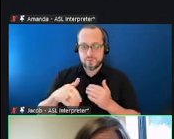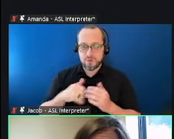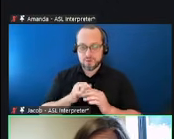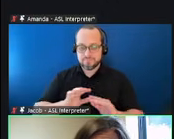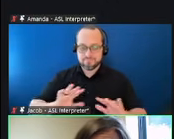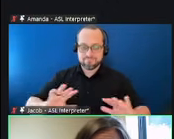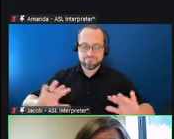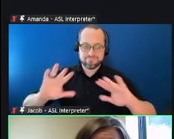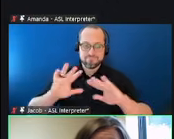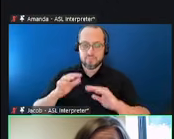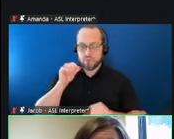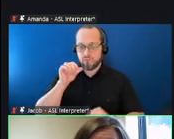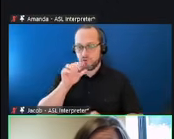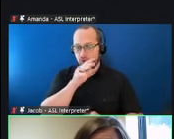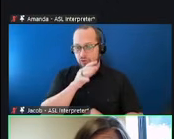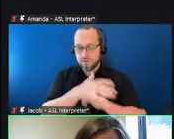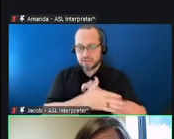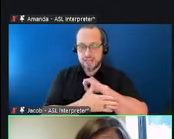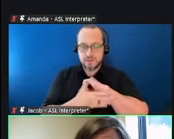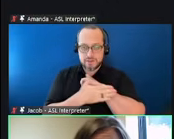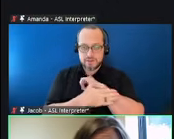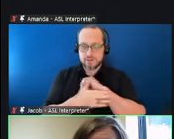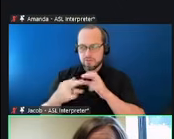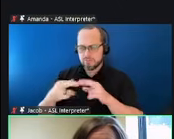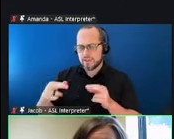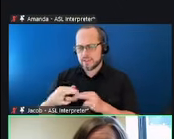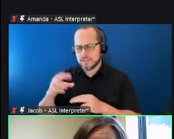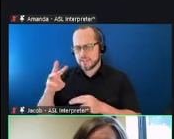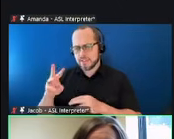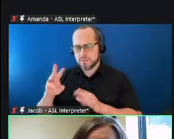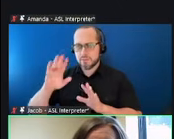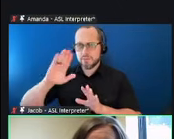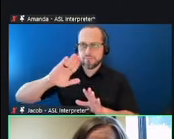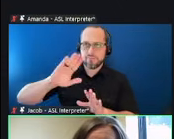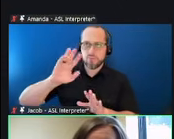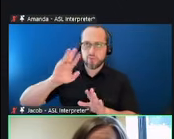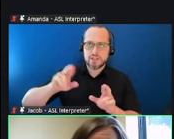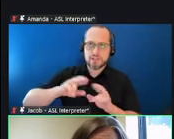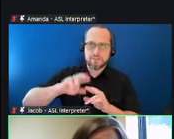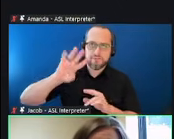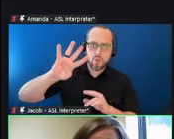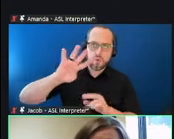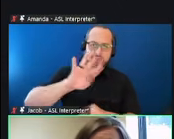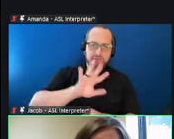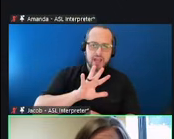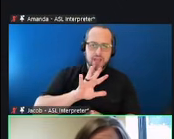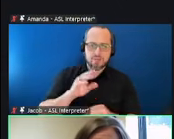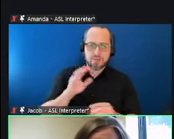largely in region six but also touching region four and five. And importantly, we are a nonprofit